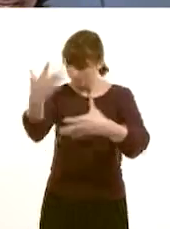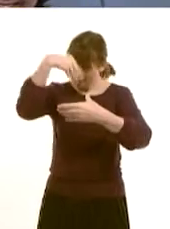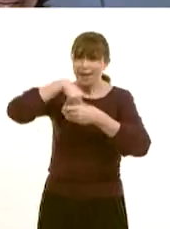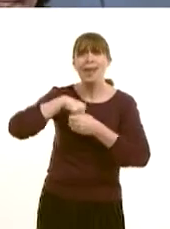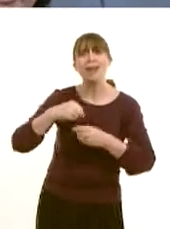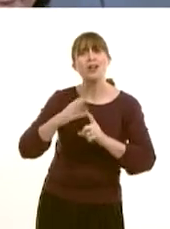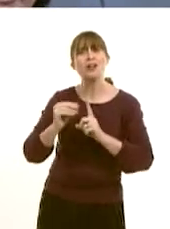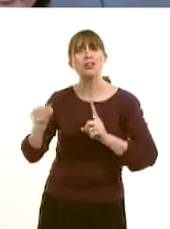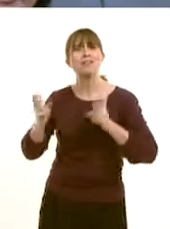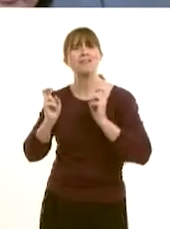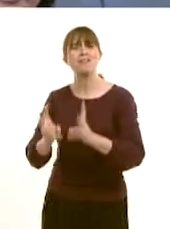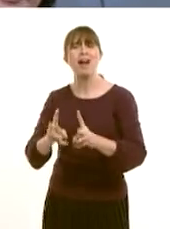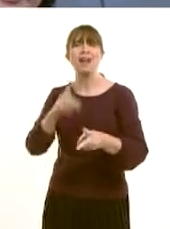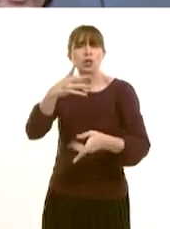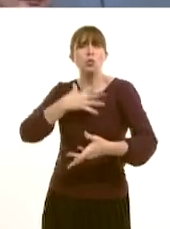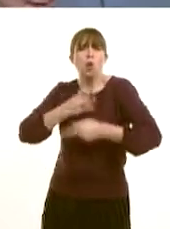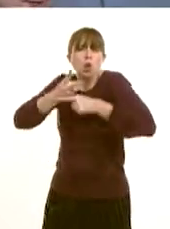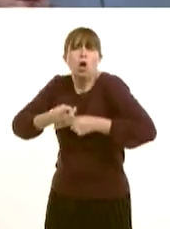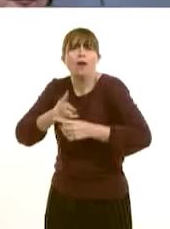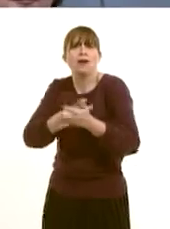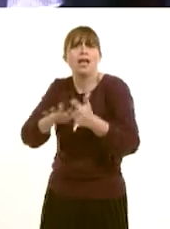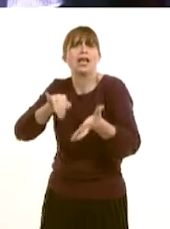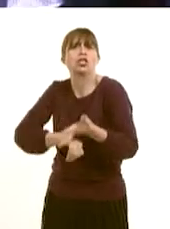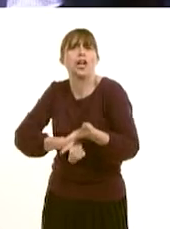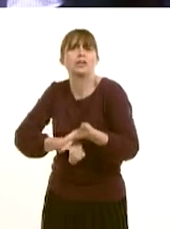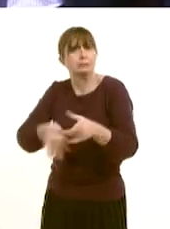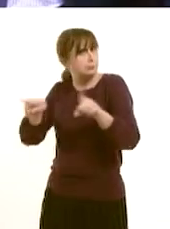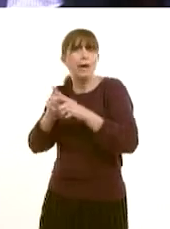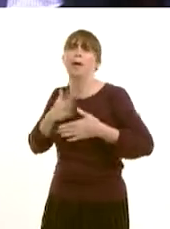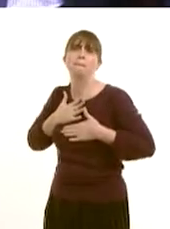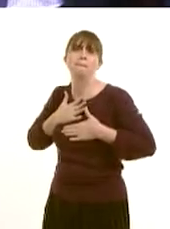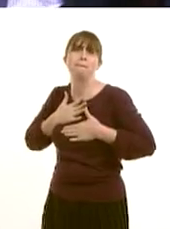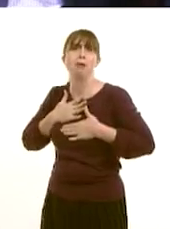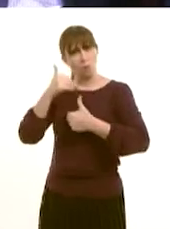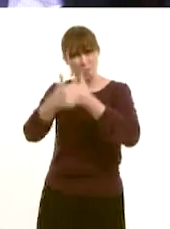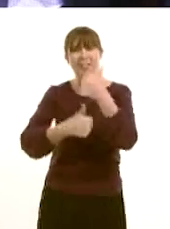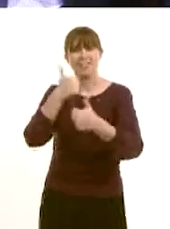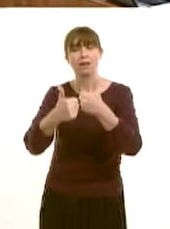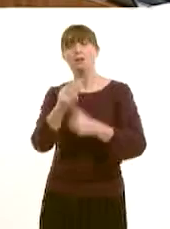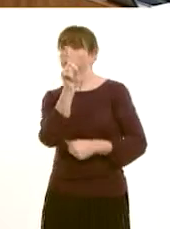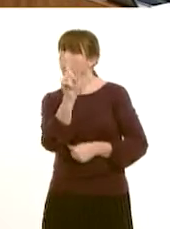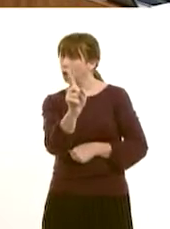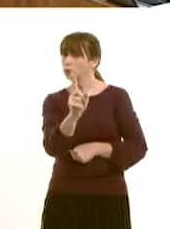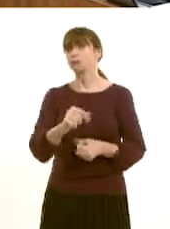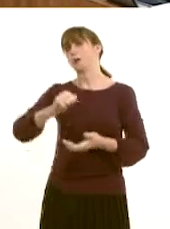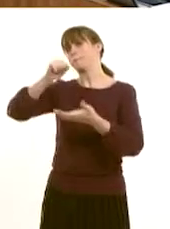on protecting the health budget. Well done to you, First Minister. But Iíve asked you legitimate questions today on the budget that will be before us later.